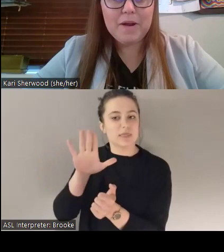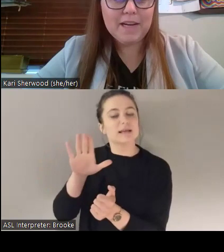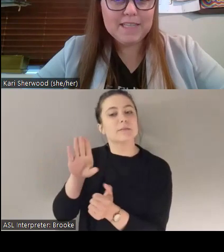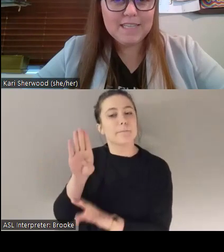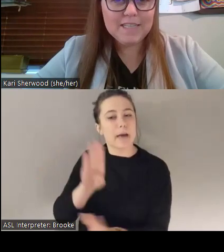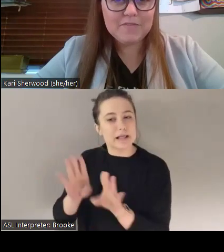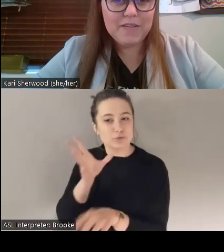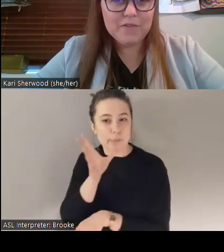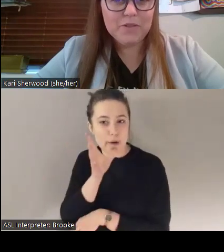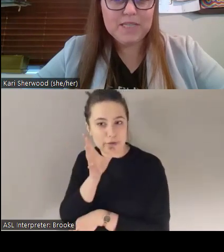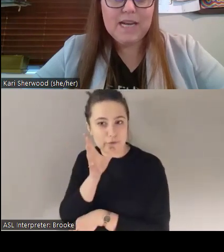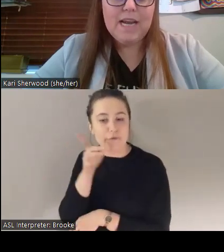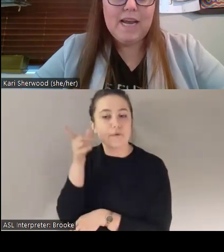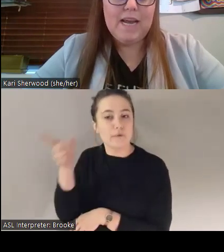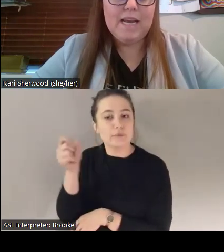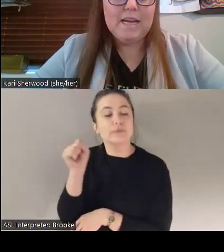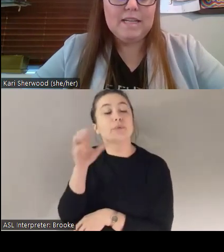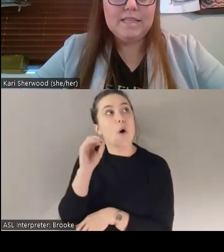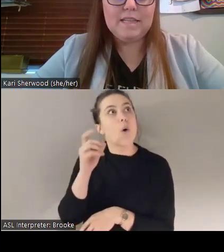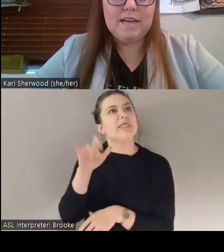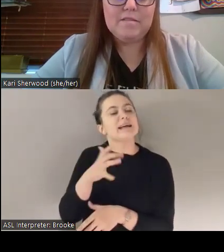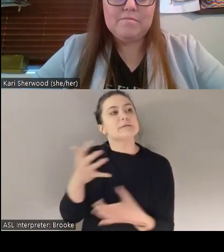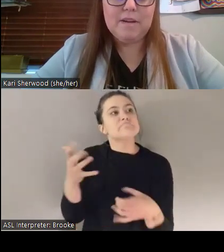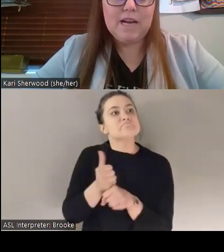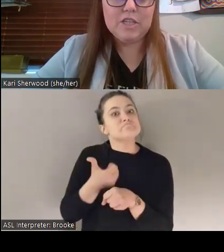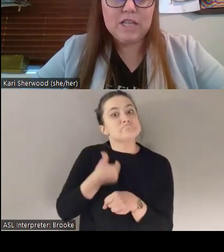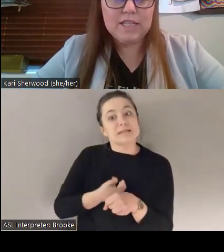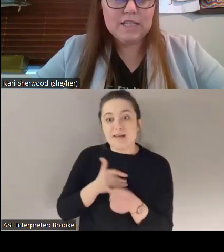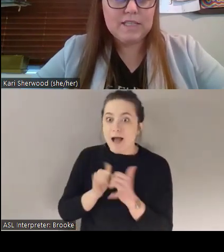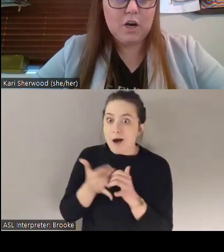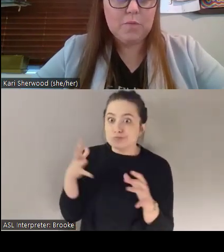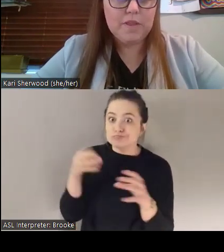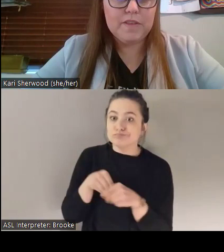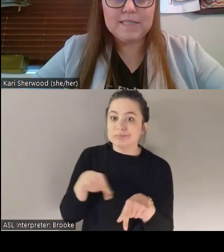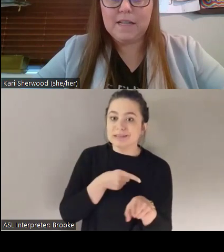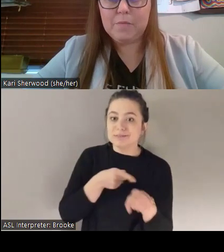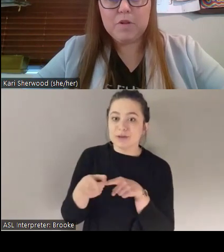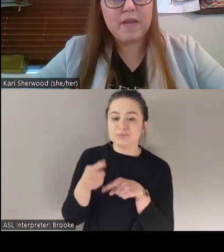I got into this field. And I just like to start with the disclaimer that